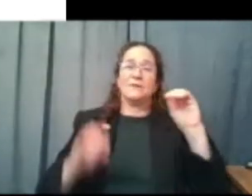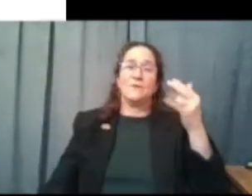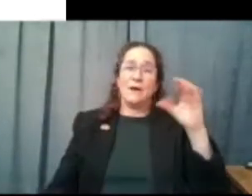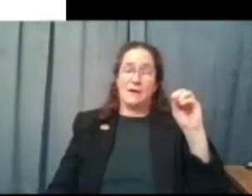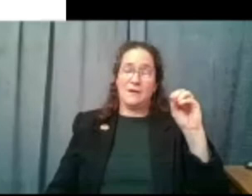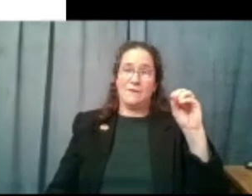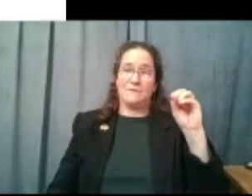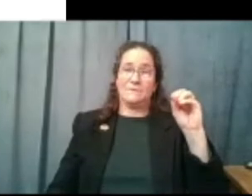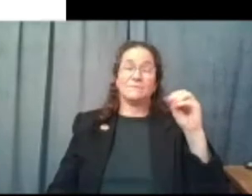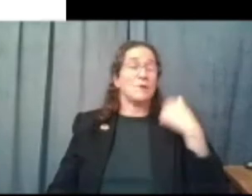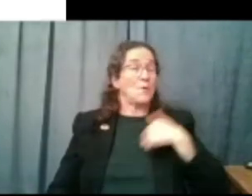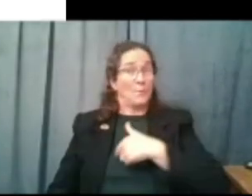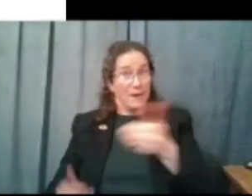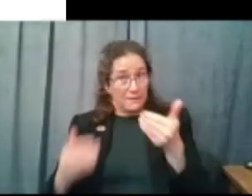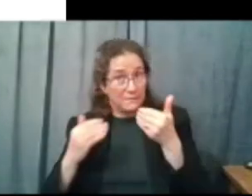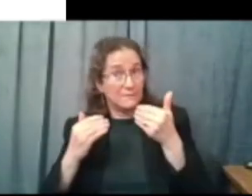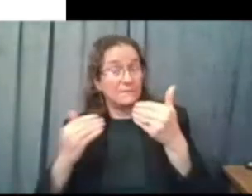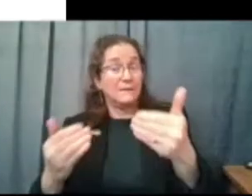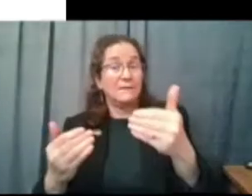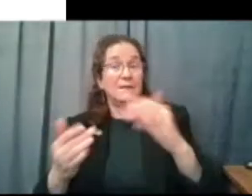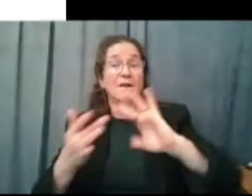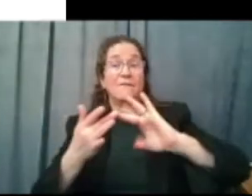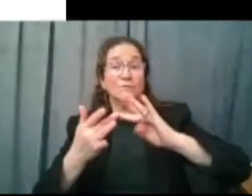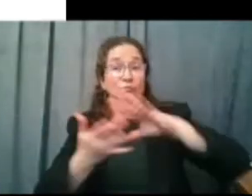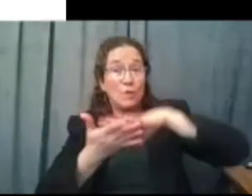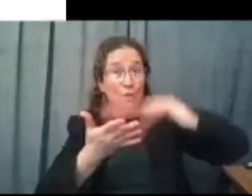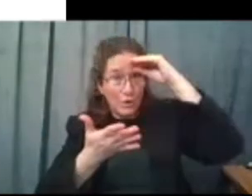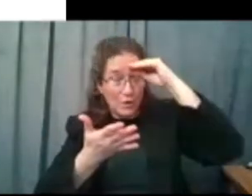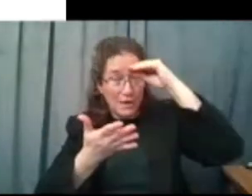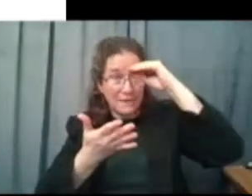our connections help to inspire success.